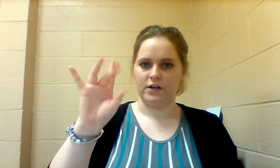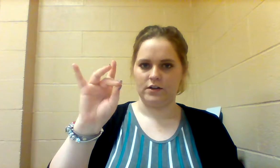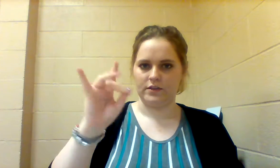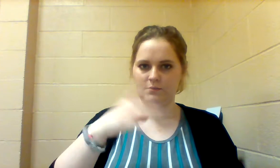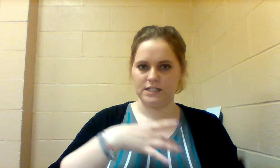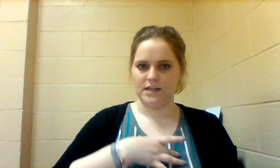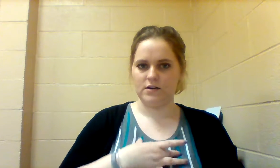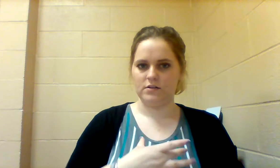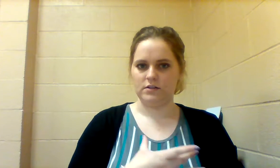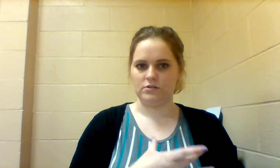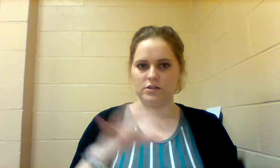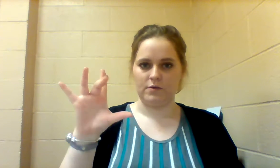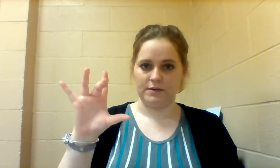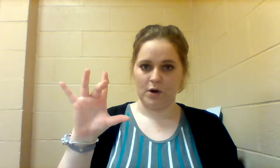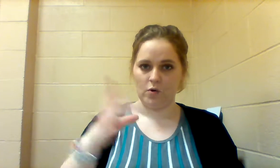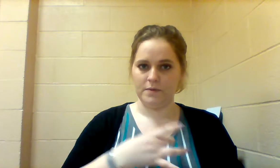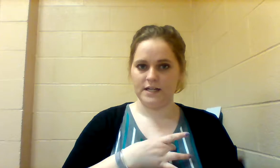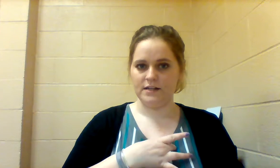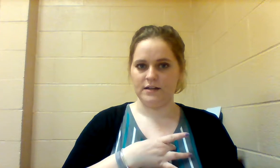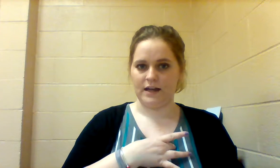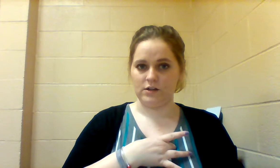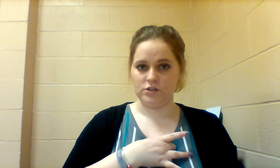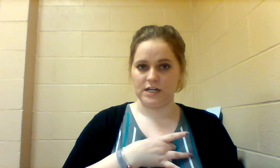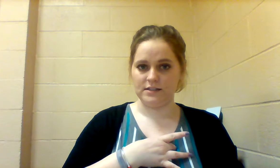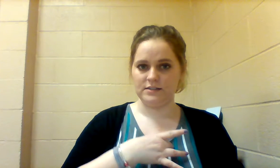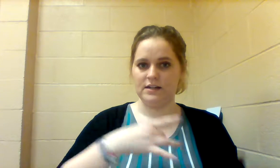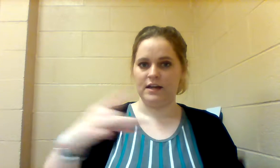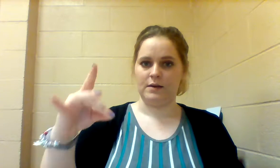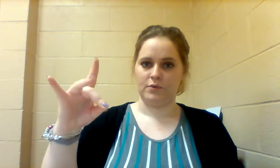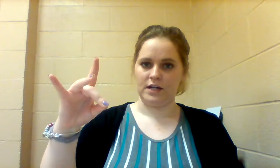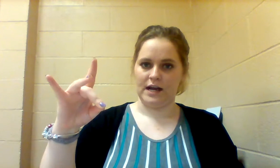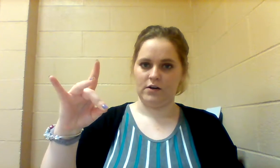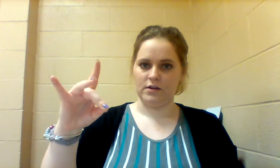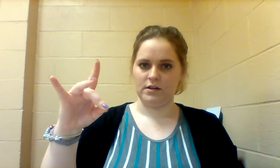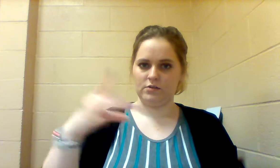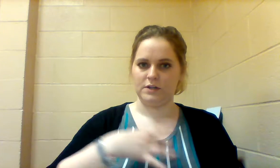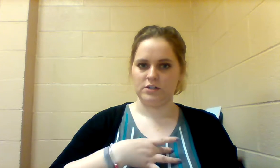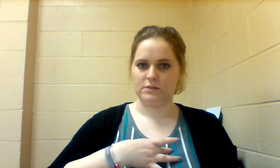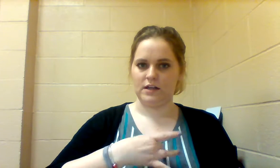finger and thumb together you start with them open at your chest and bring it out and you pinch them